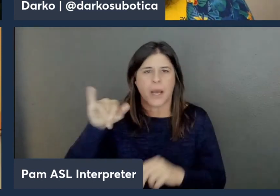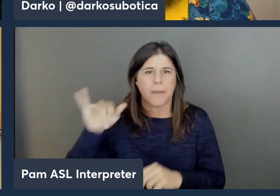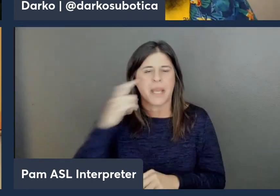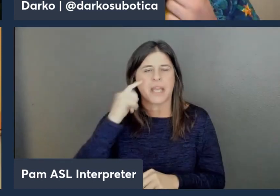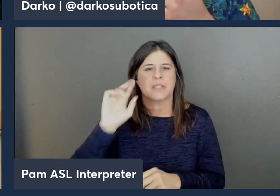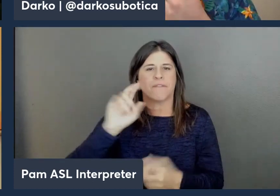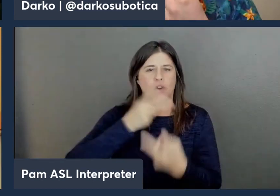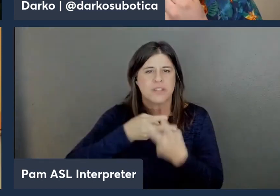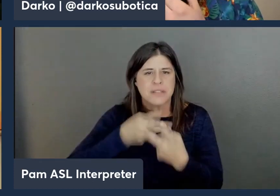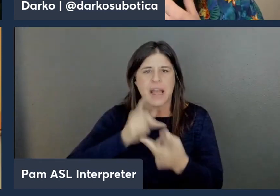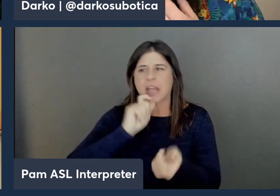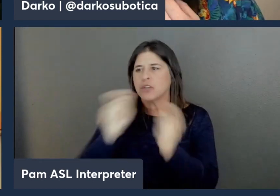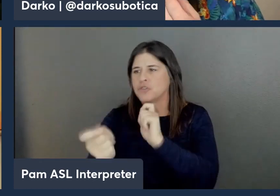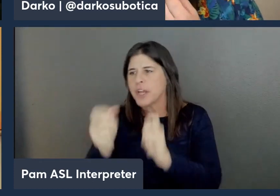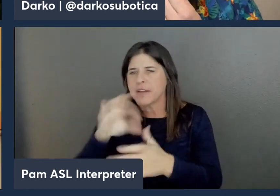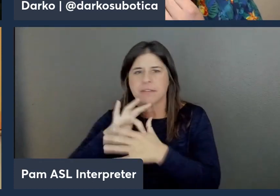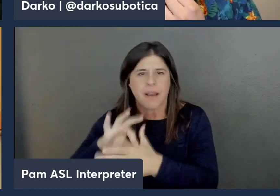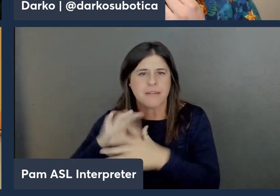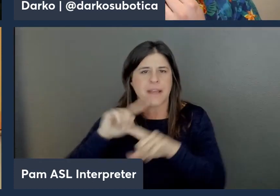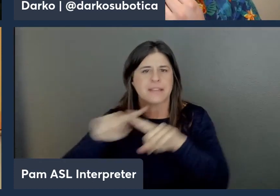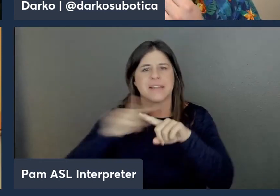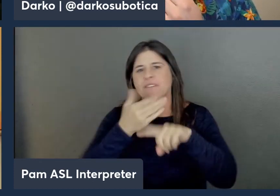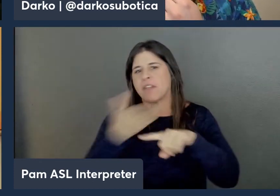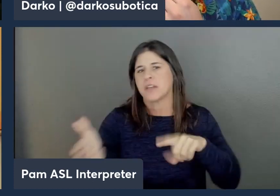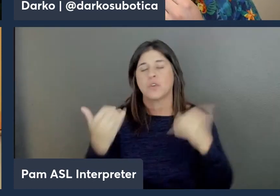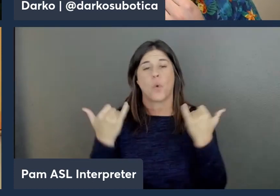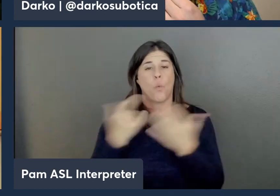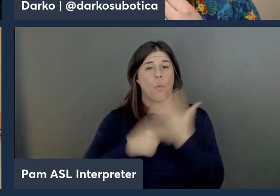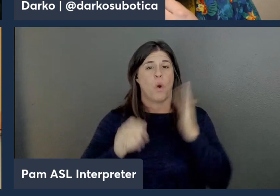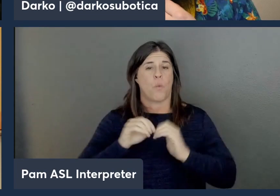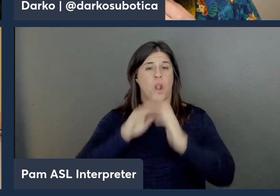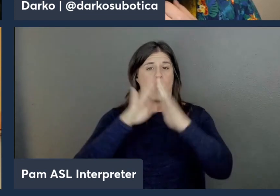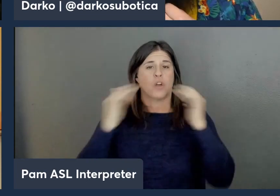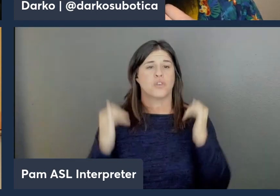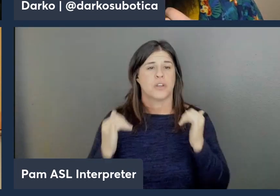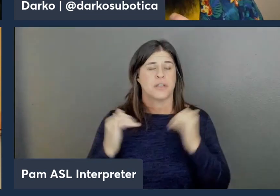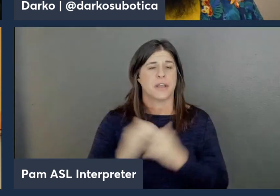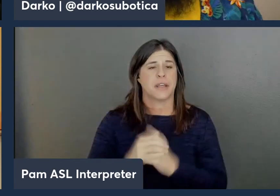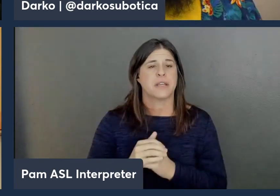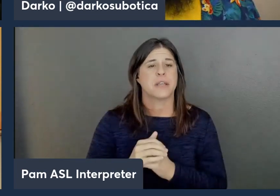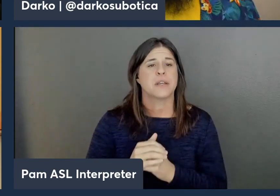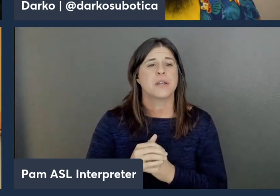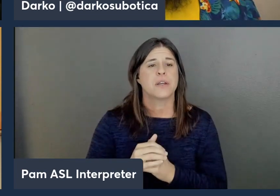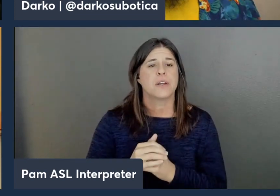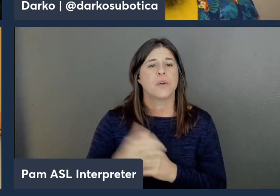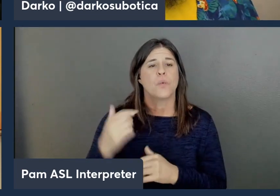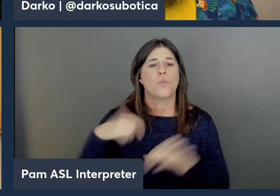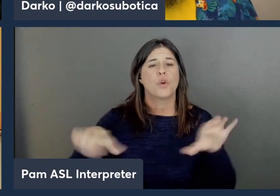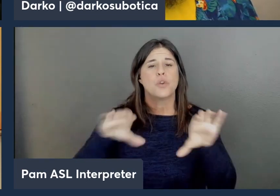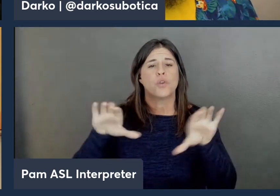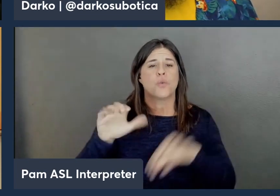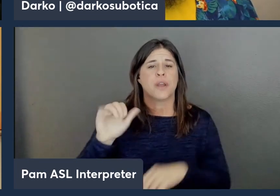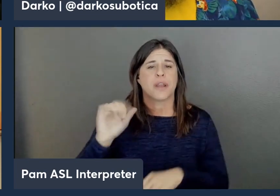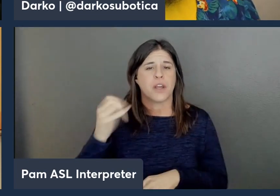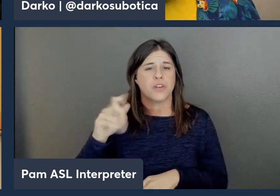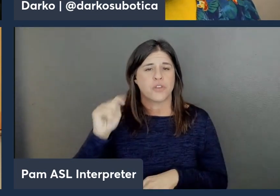so on and so forth, So what we're launching today is new capability in AWS Chatbot, that will natively allow you to,